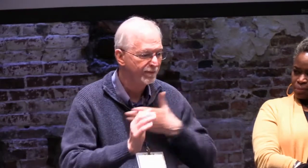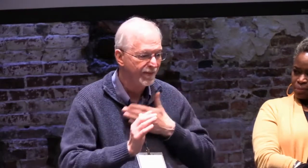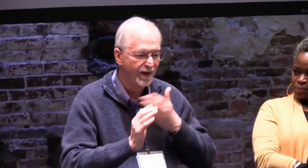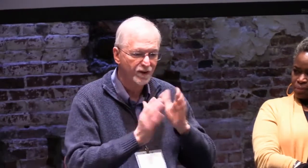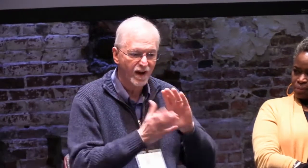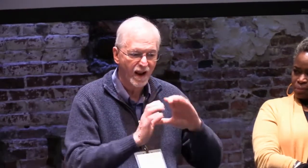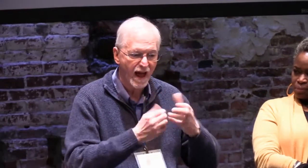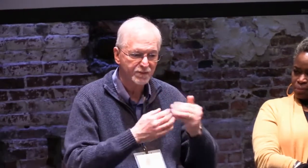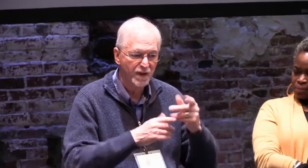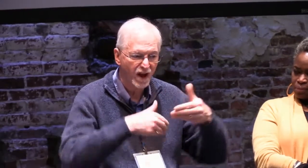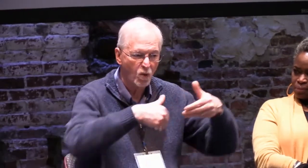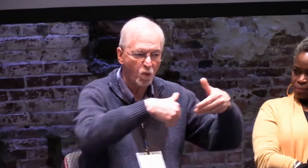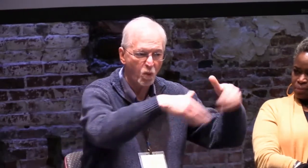Now we talk about the school.